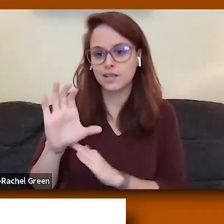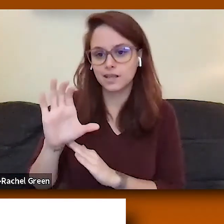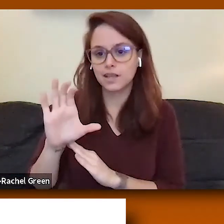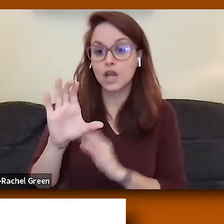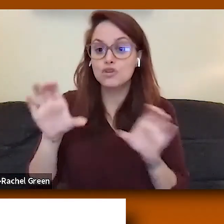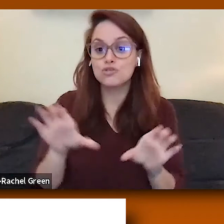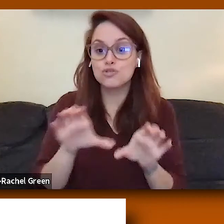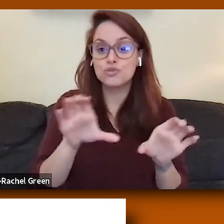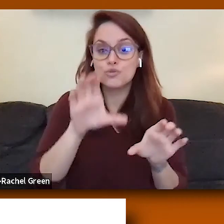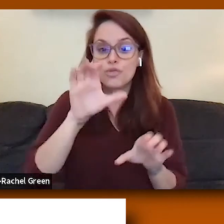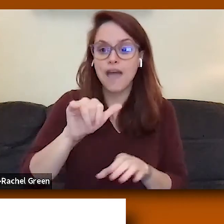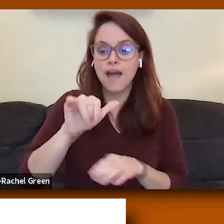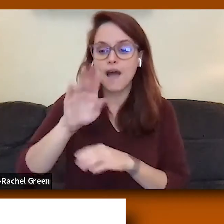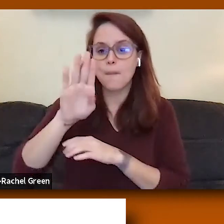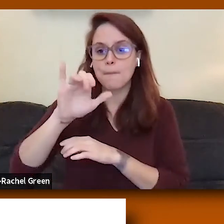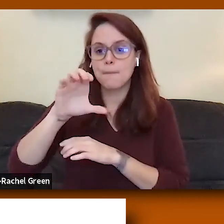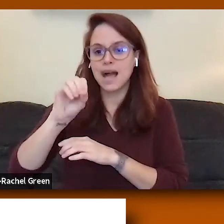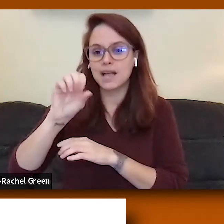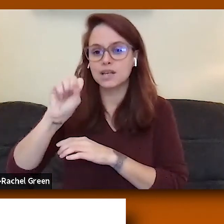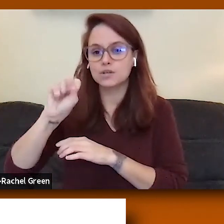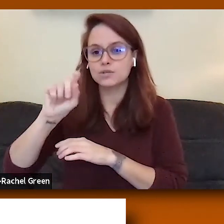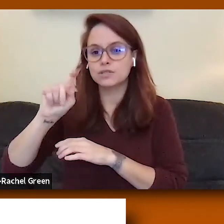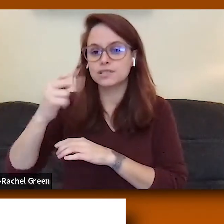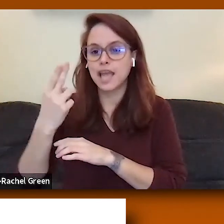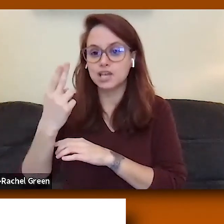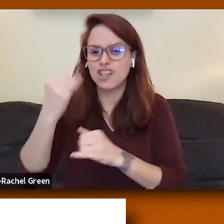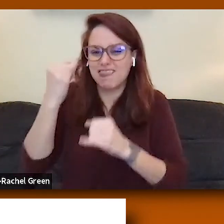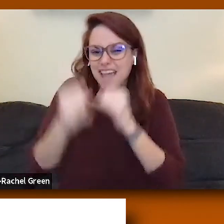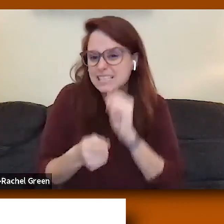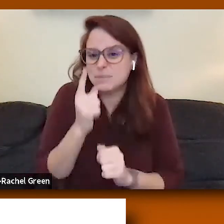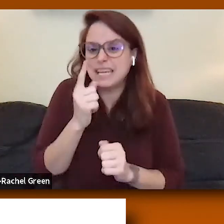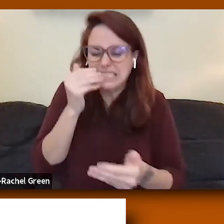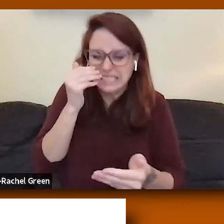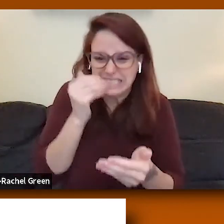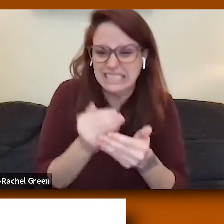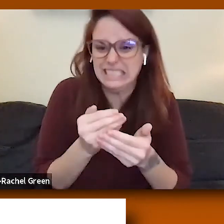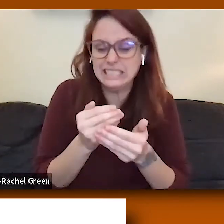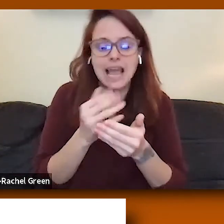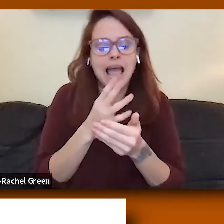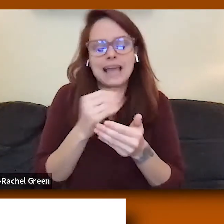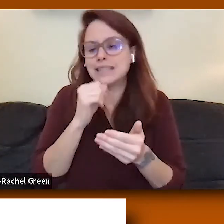do the bio sketch at the last minute, so, it's not as strong as it could be. So, that's an important document here.